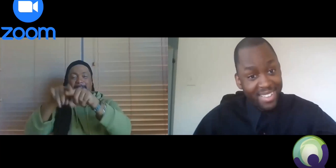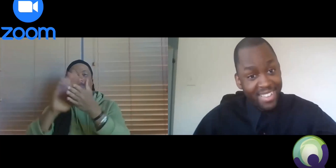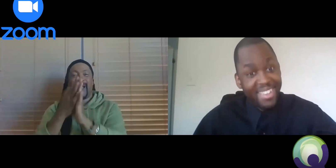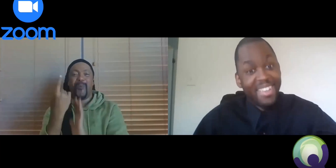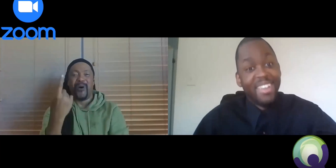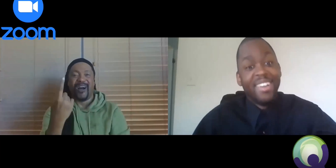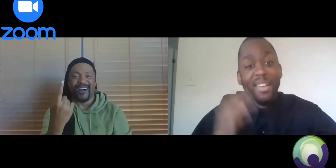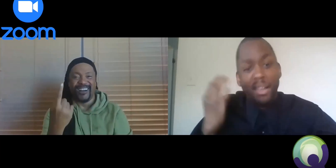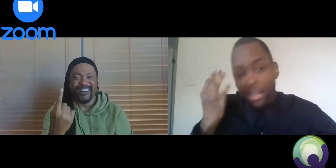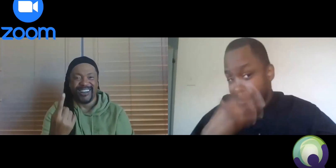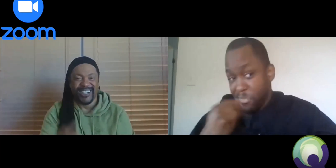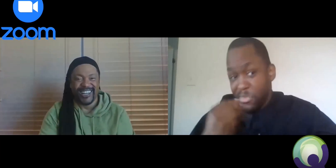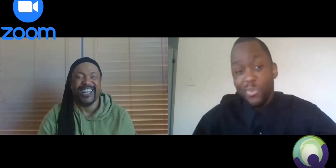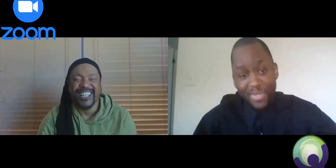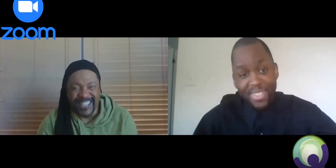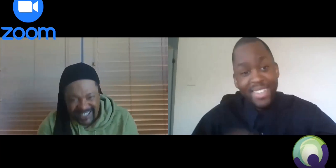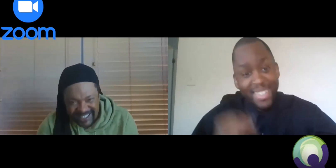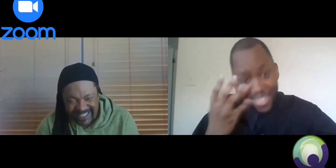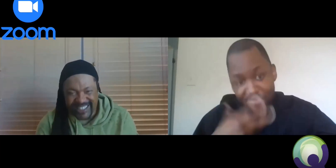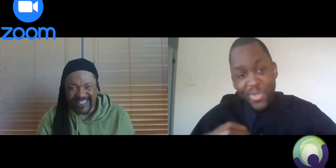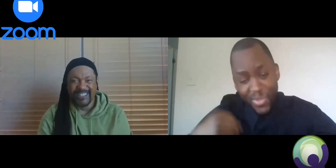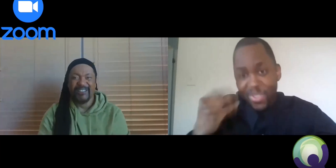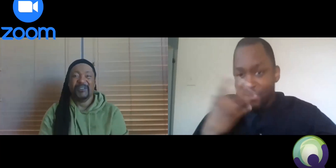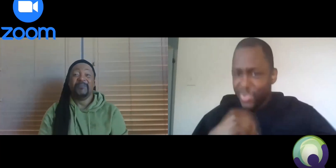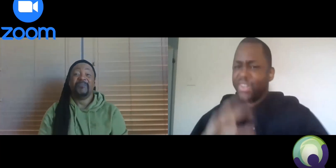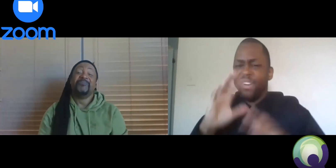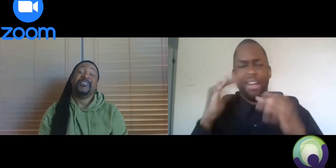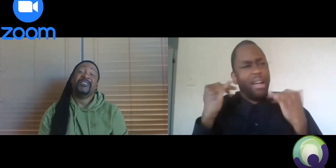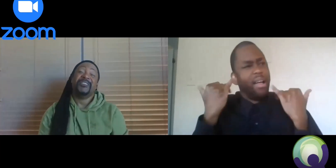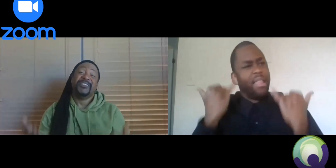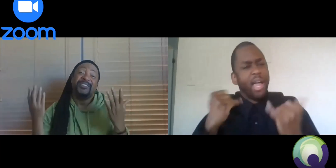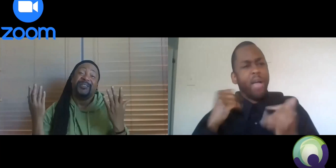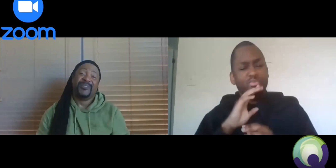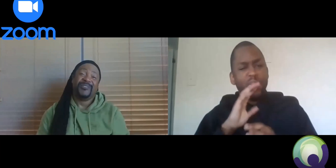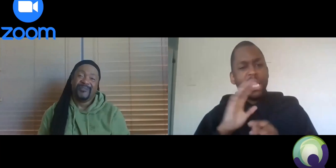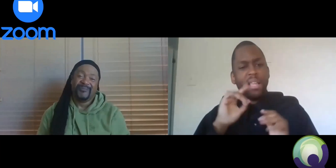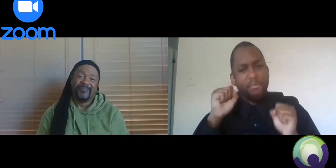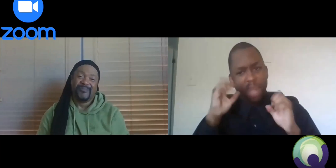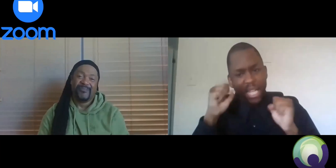Those professions merge and became one. Jonathan: Beautiful, beautiful, beautiful. That’s